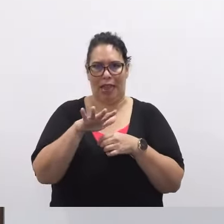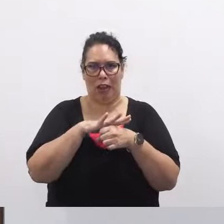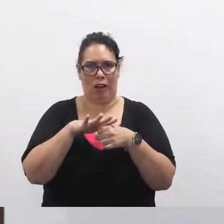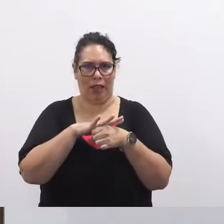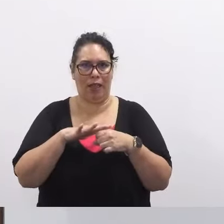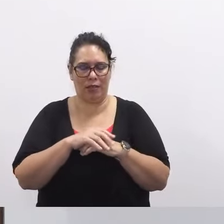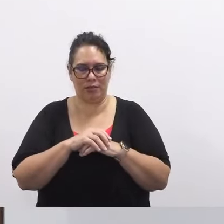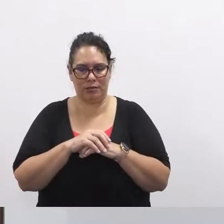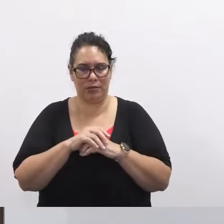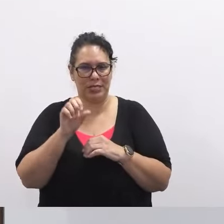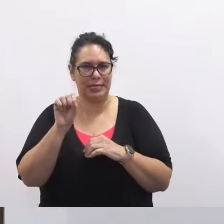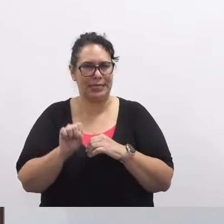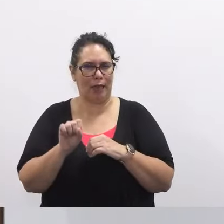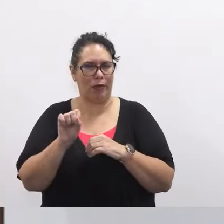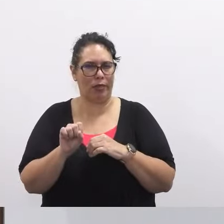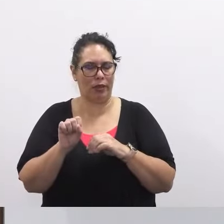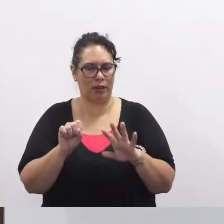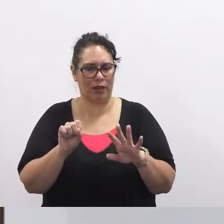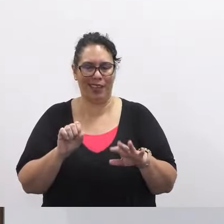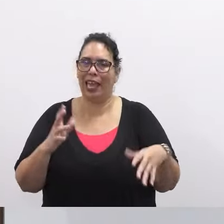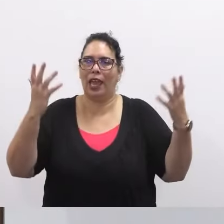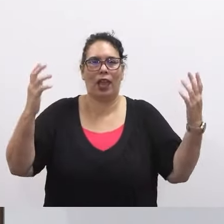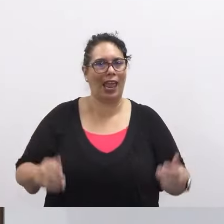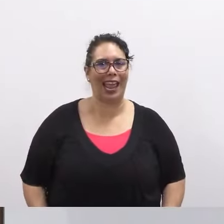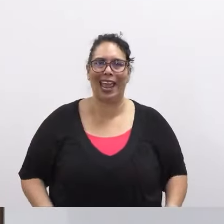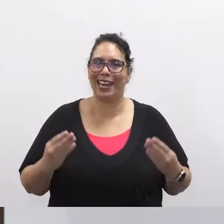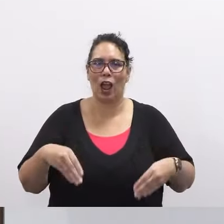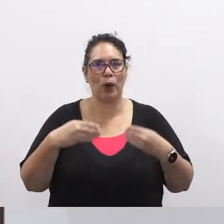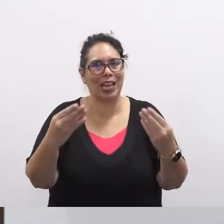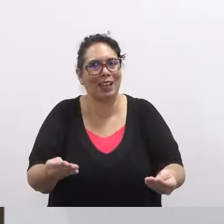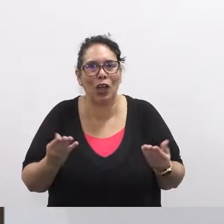South of- Now, we're just giving away the secret community.